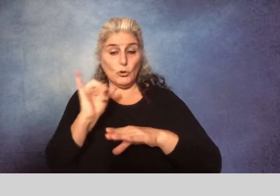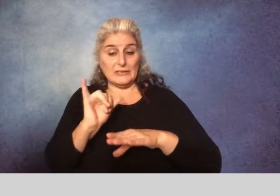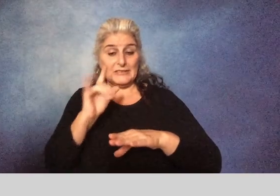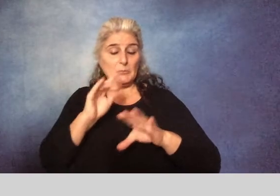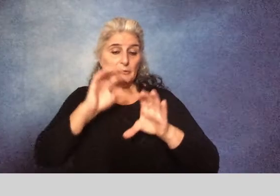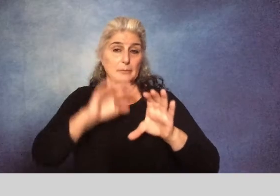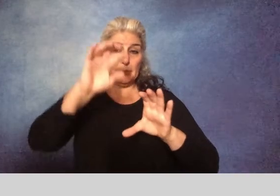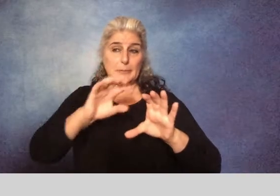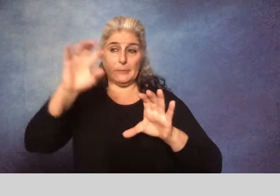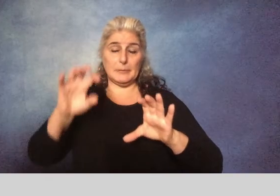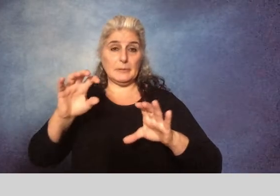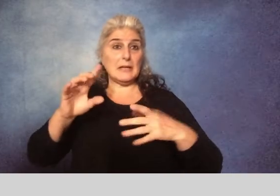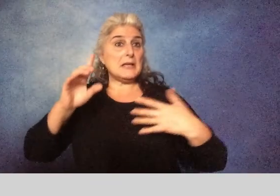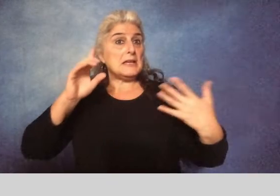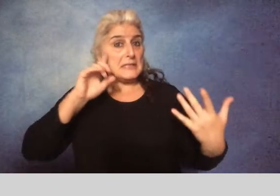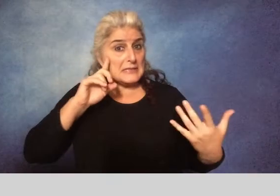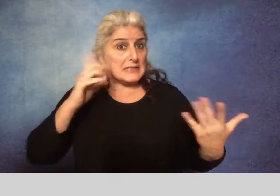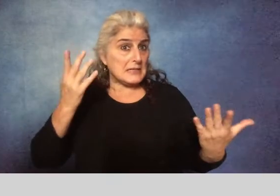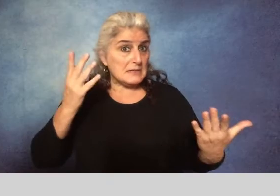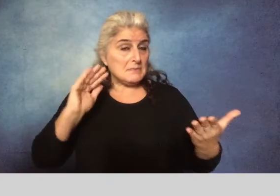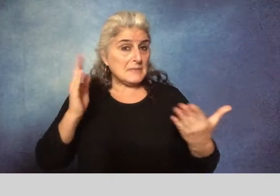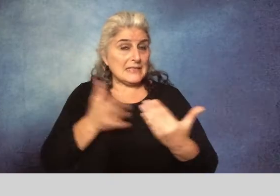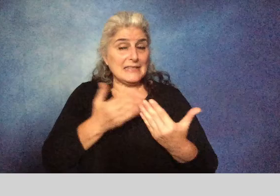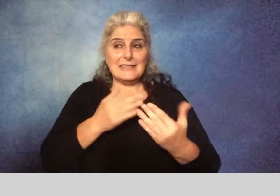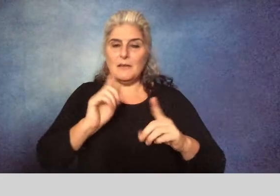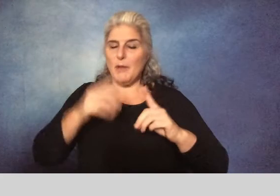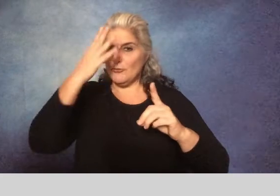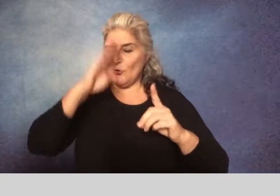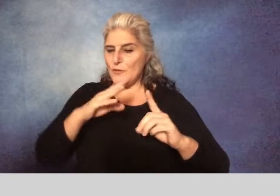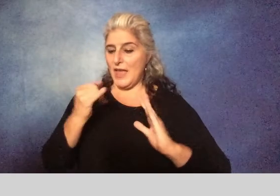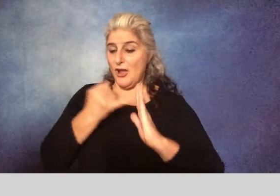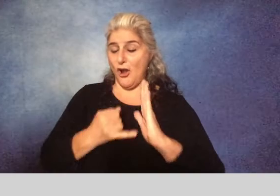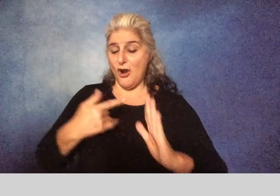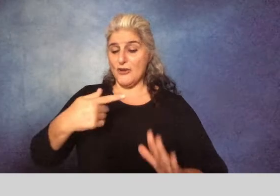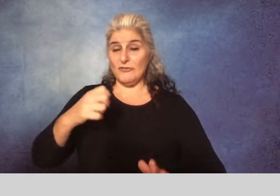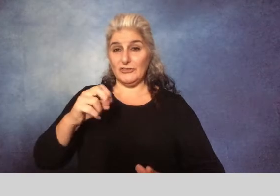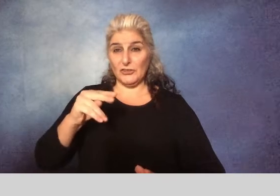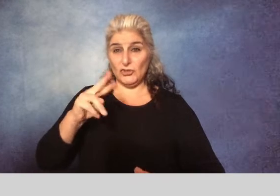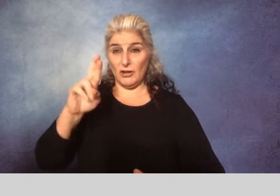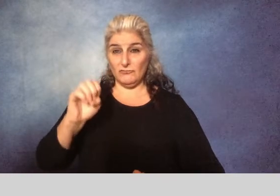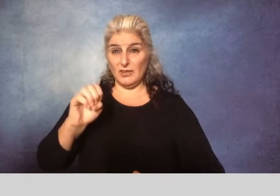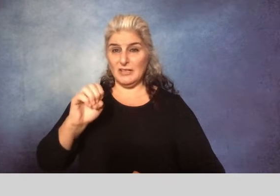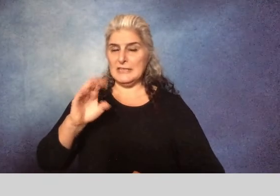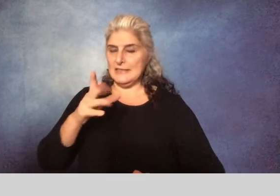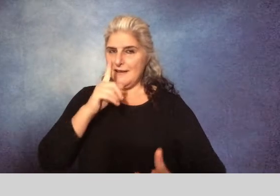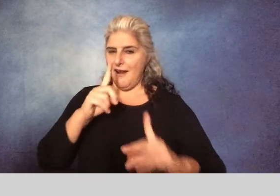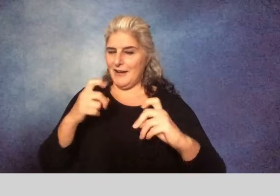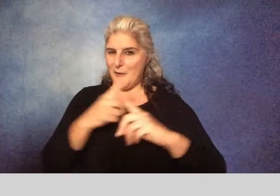This sounds easy enough, but it turns out the artists genres need a little bit of cleanup. You can see from this slide